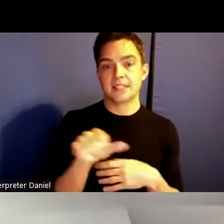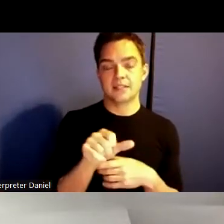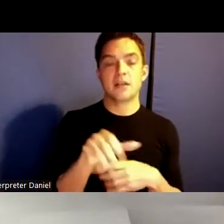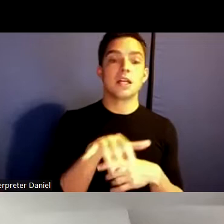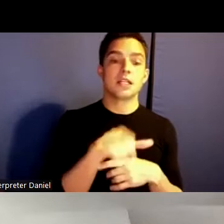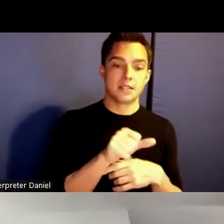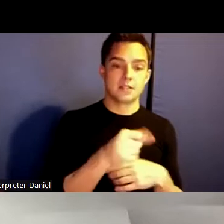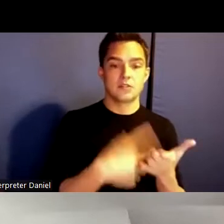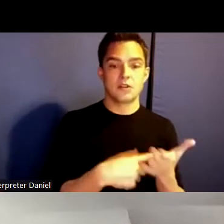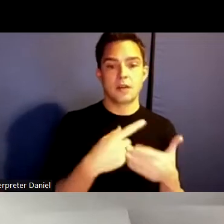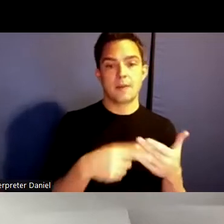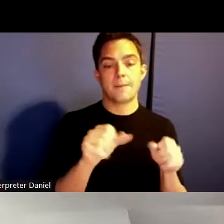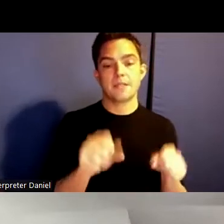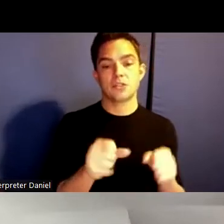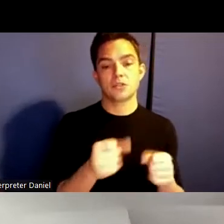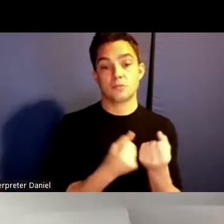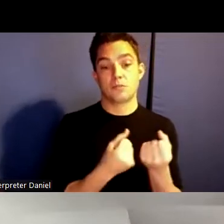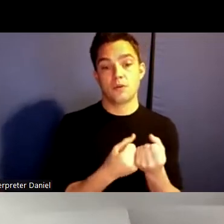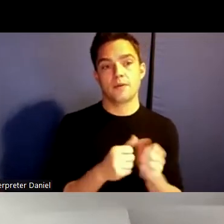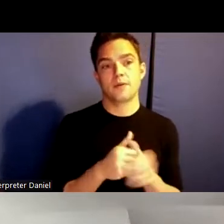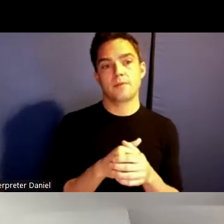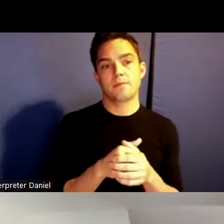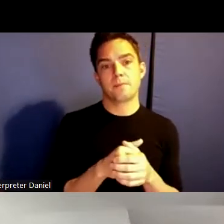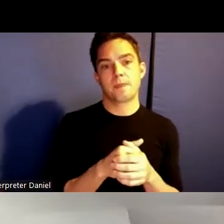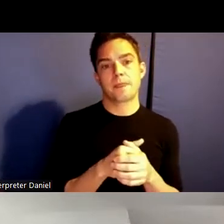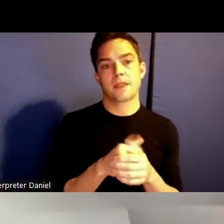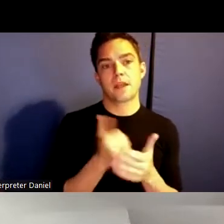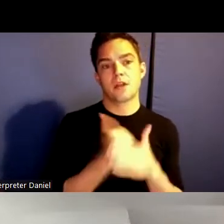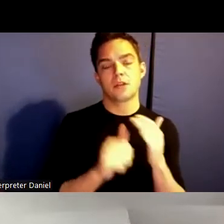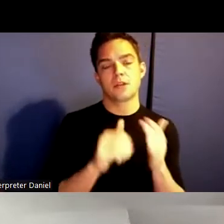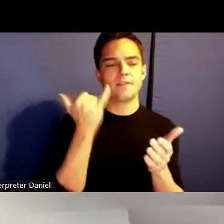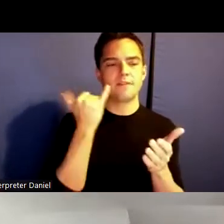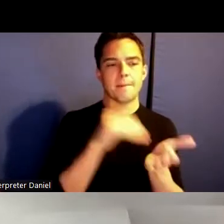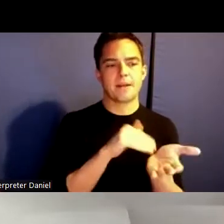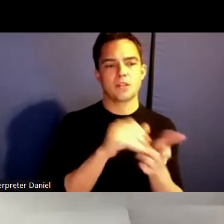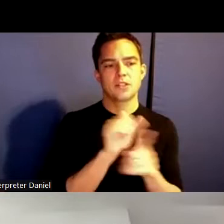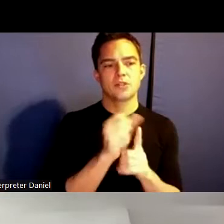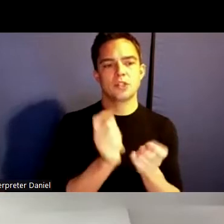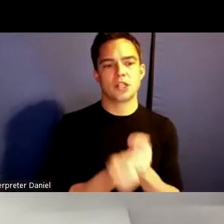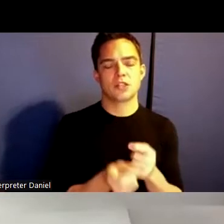about potential support. If medical situations change, and revisit these discussions over